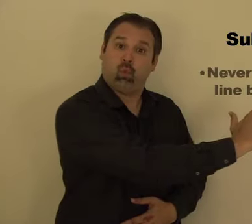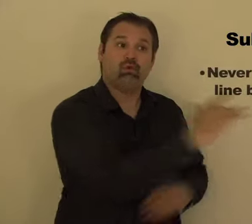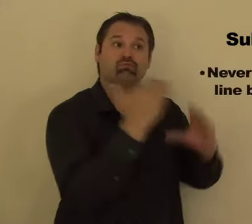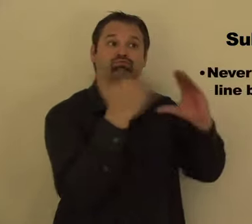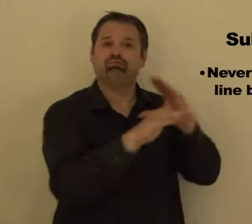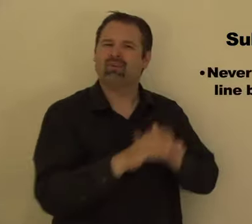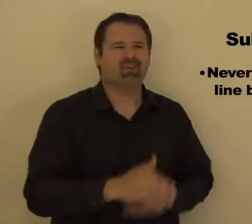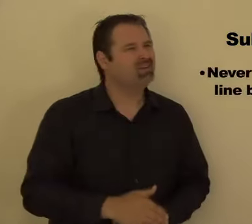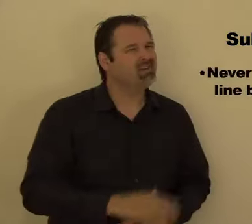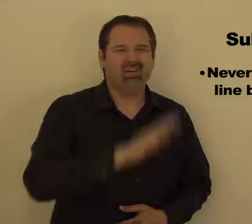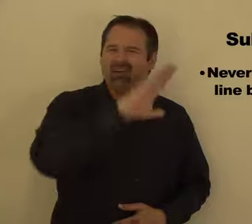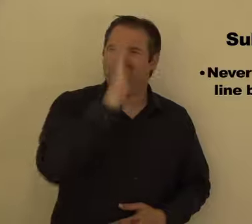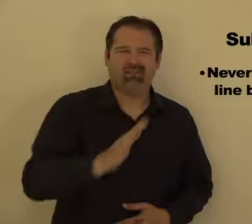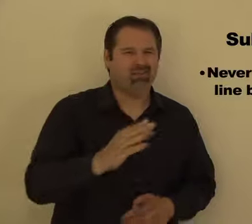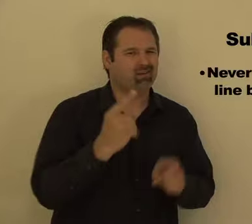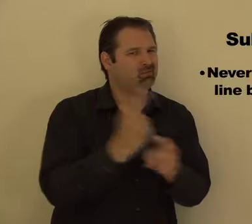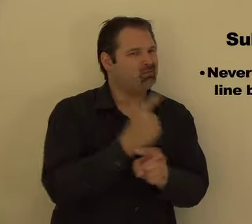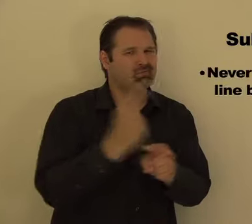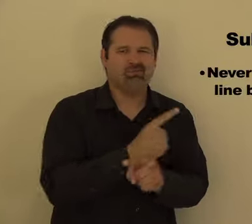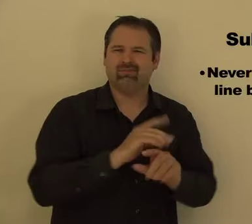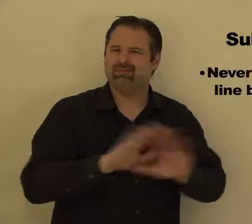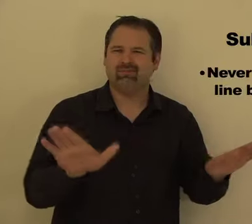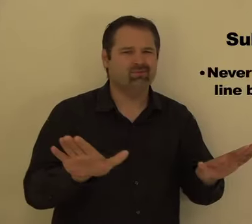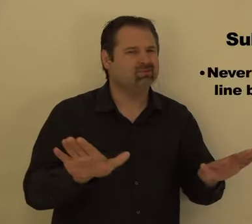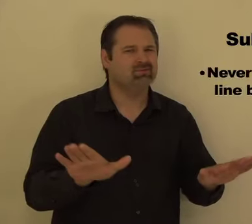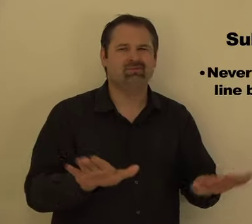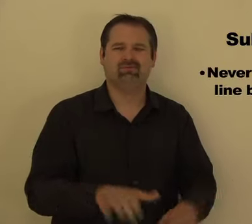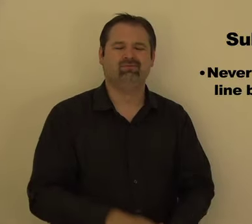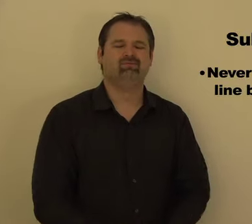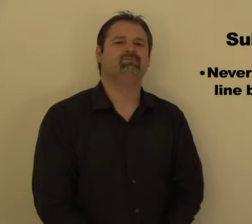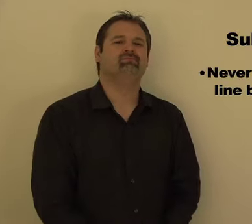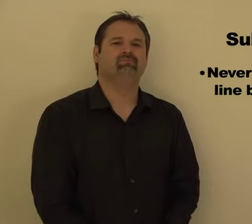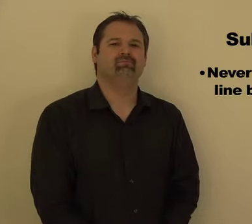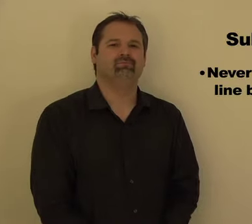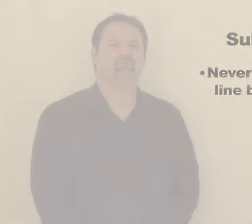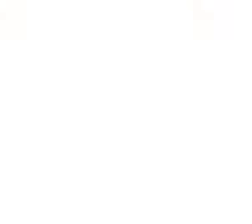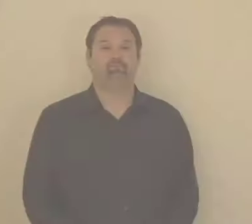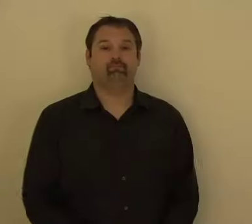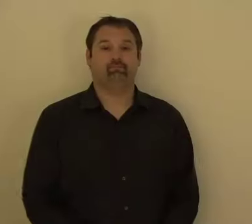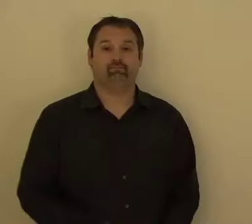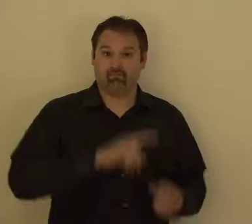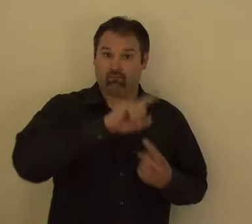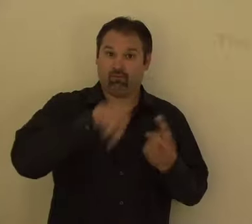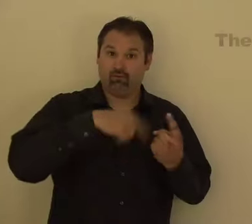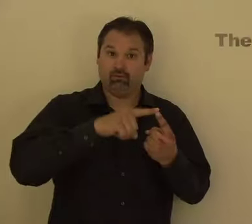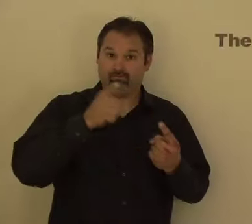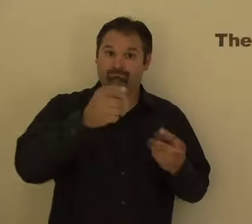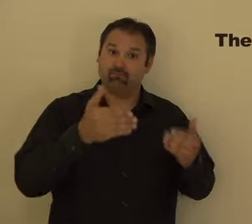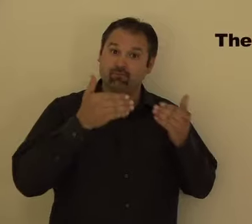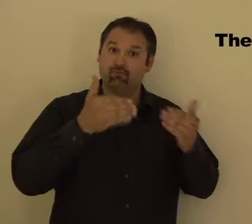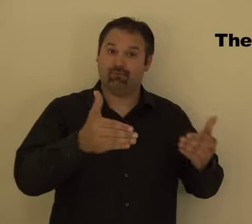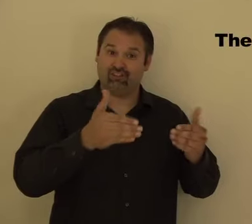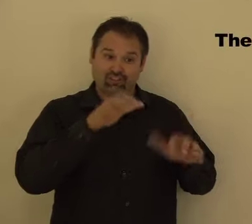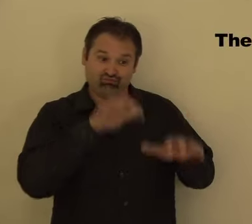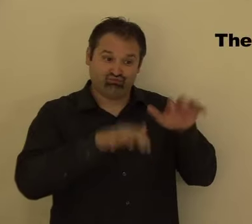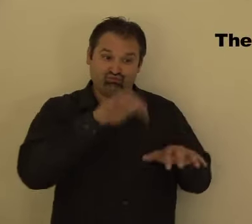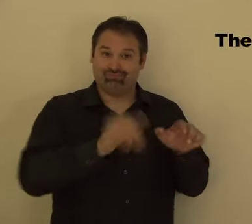When composing the body or the main part of the email message, you must first address the